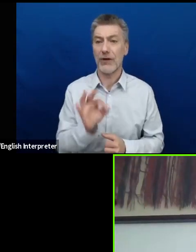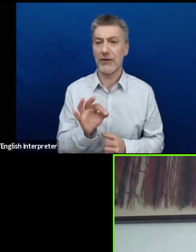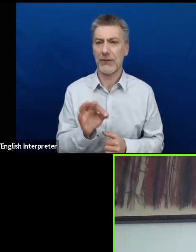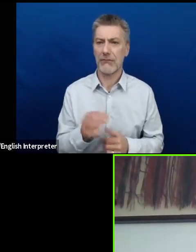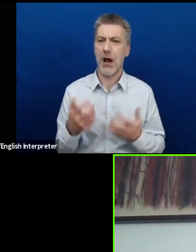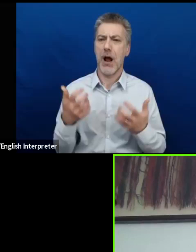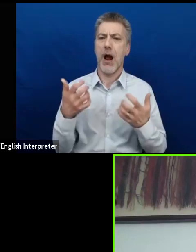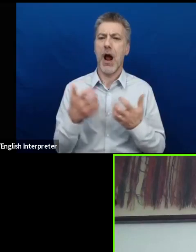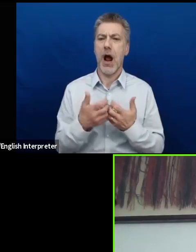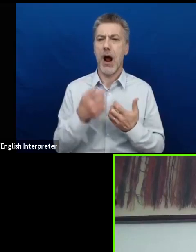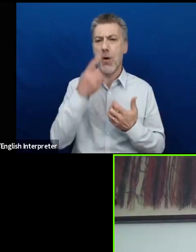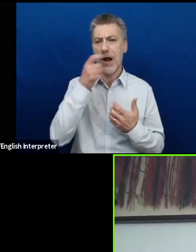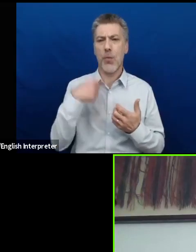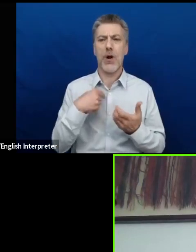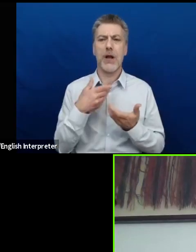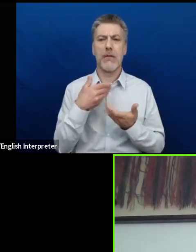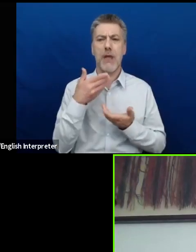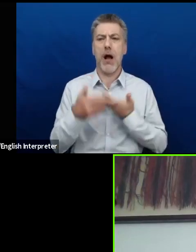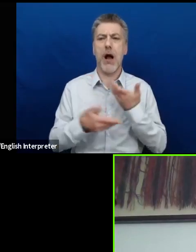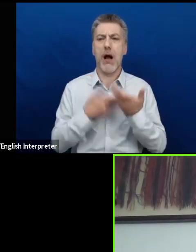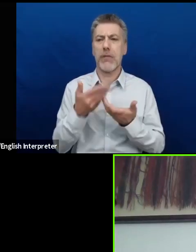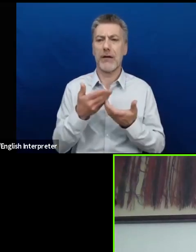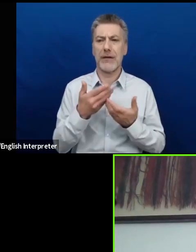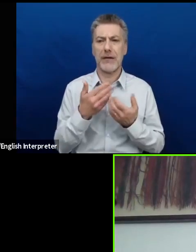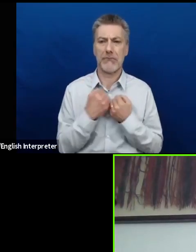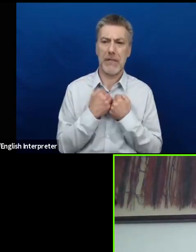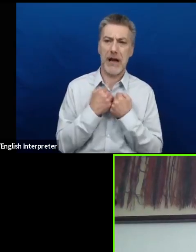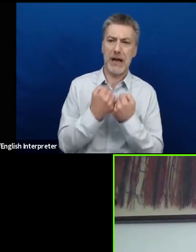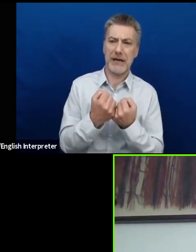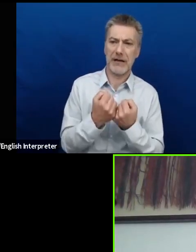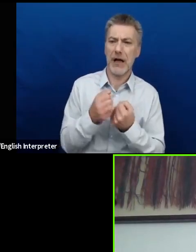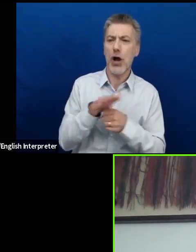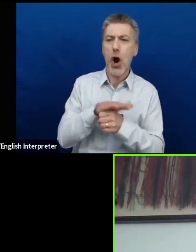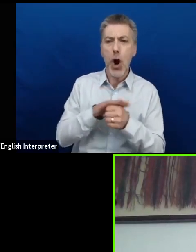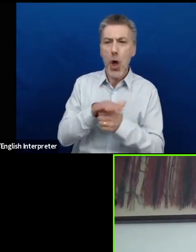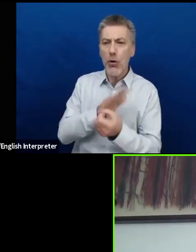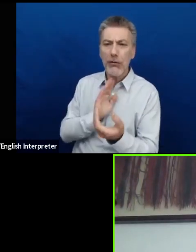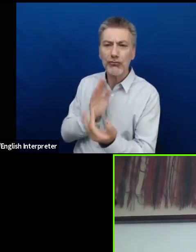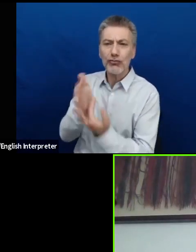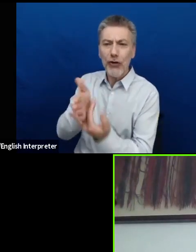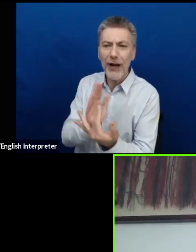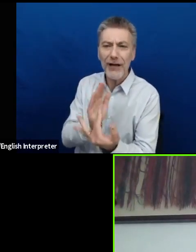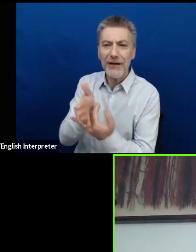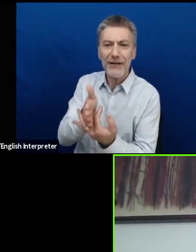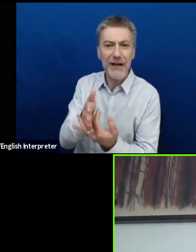would that look like and those possibilities open up so I think all I can do is